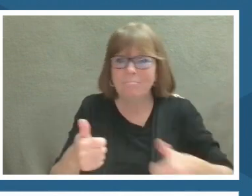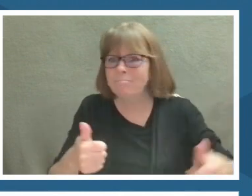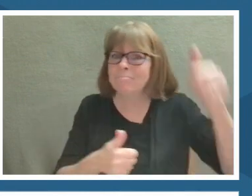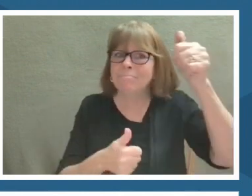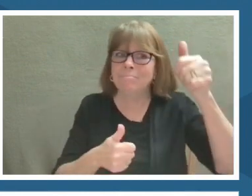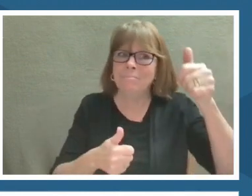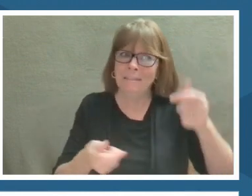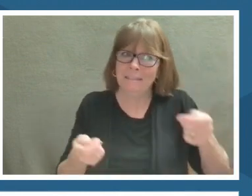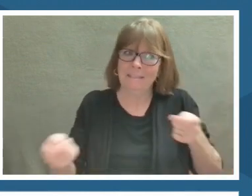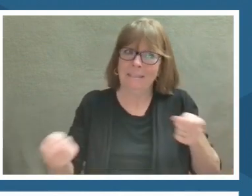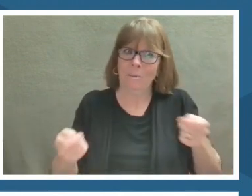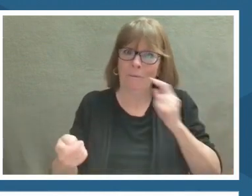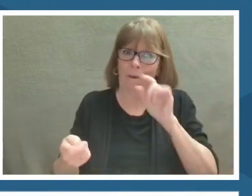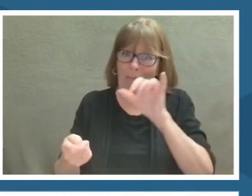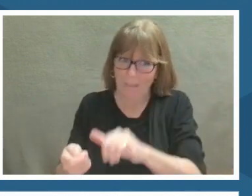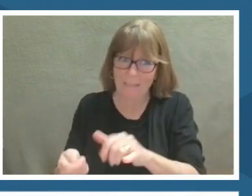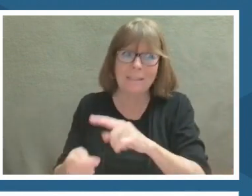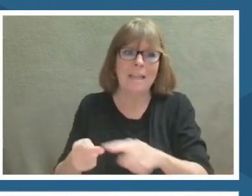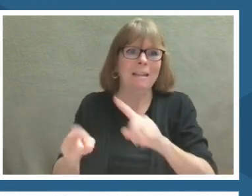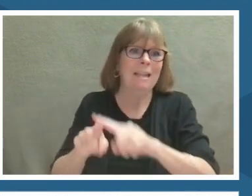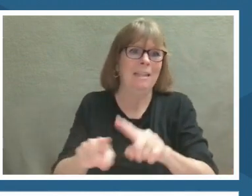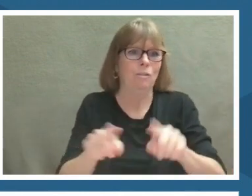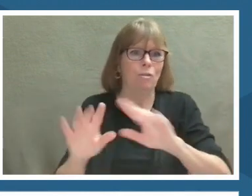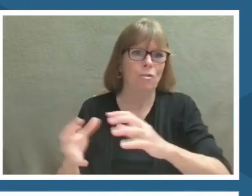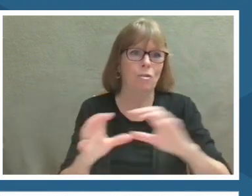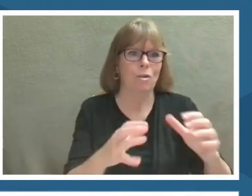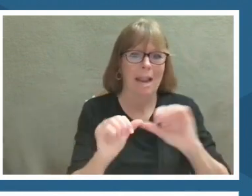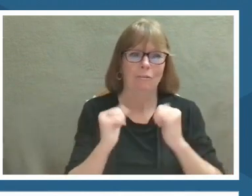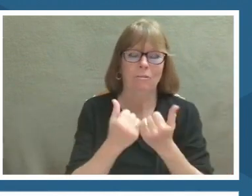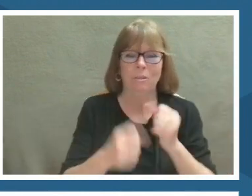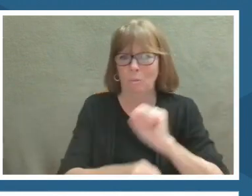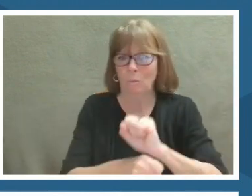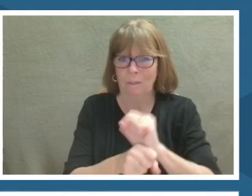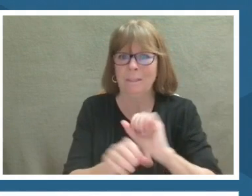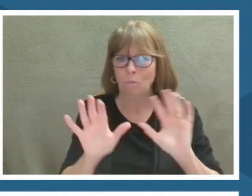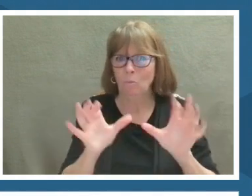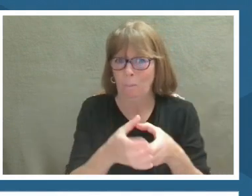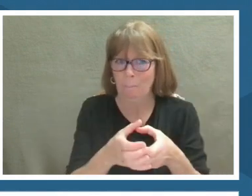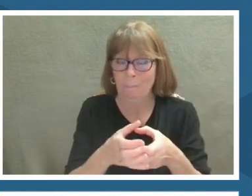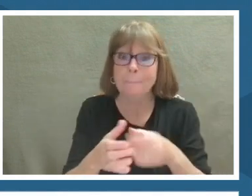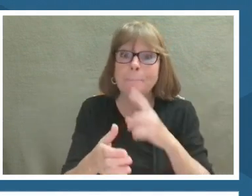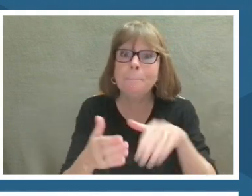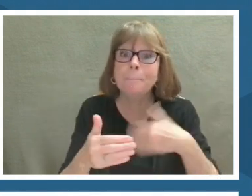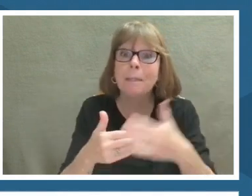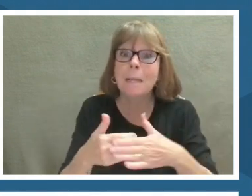and interagency working group next line